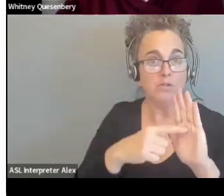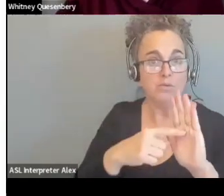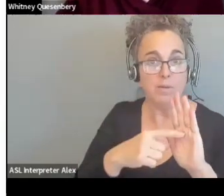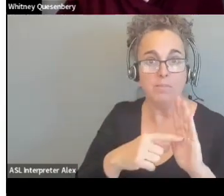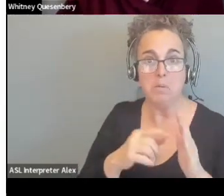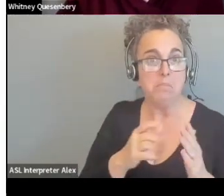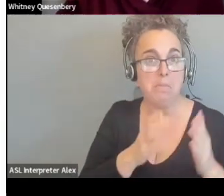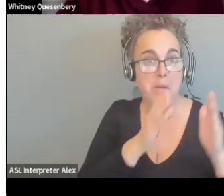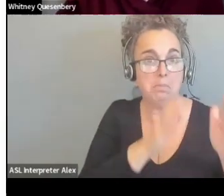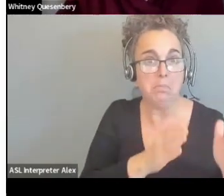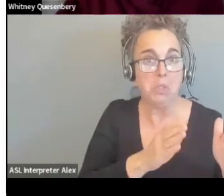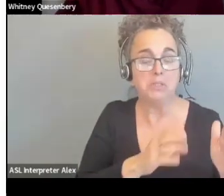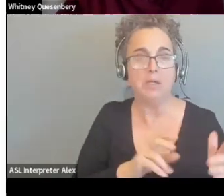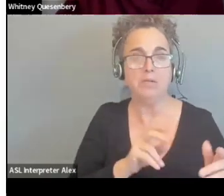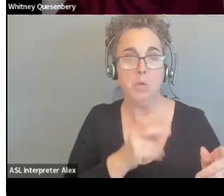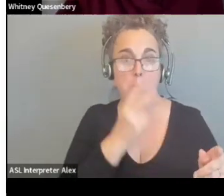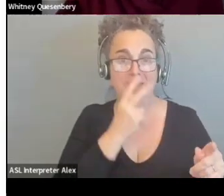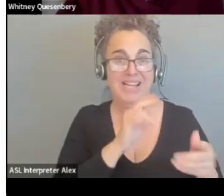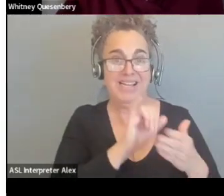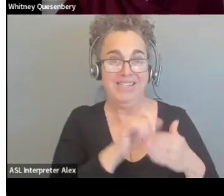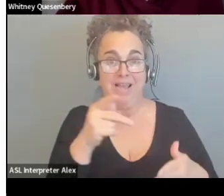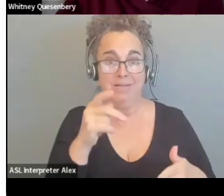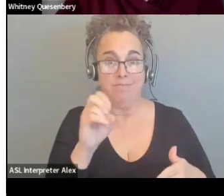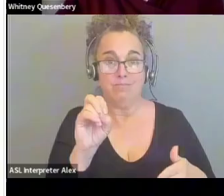of the personas looked at it, they would say, oh yes, they get me.